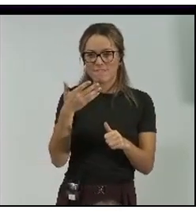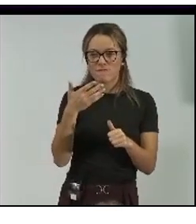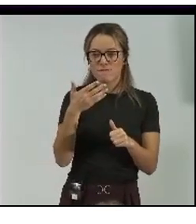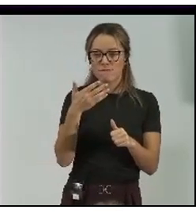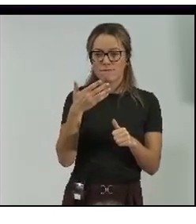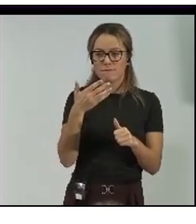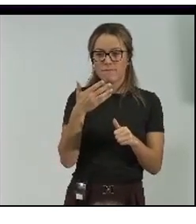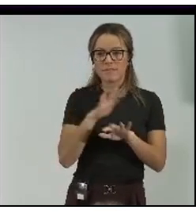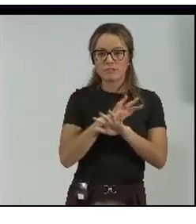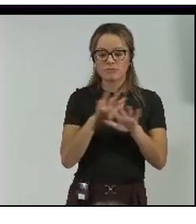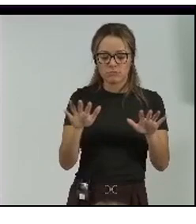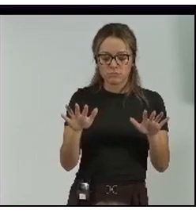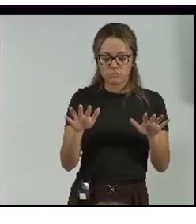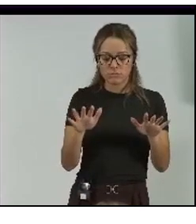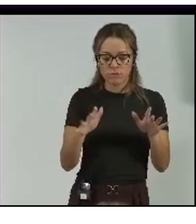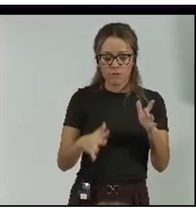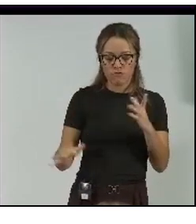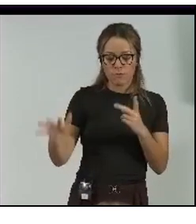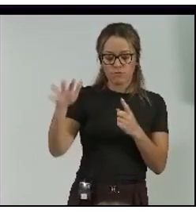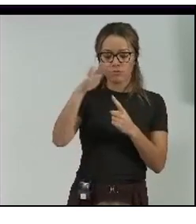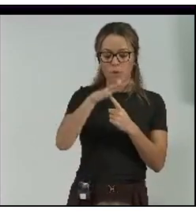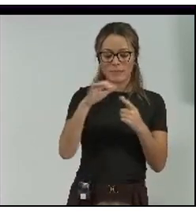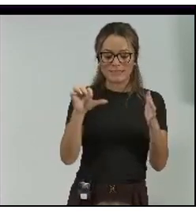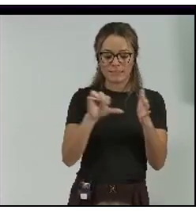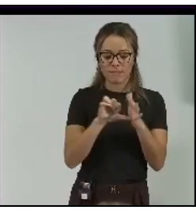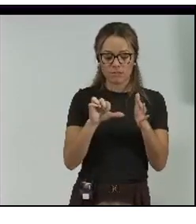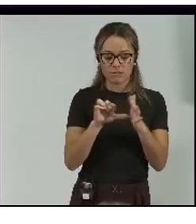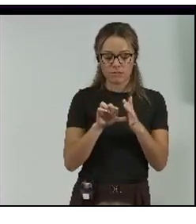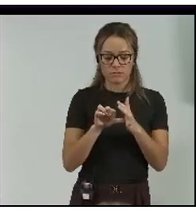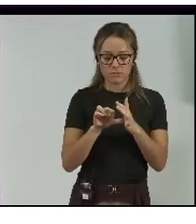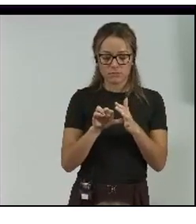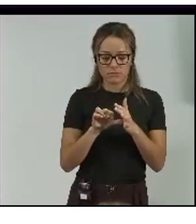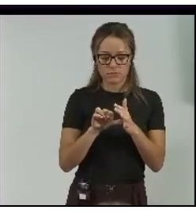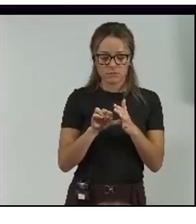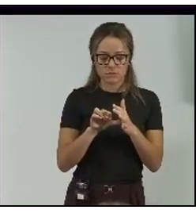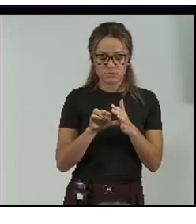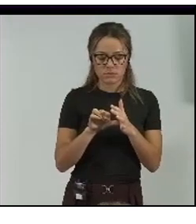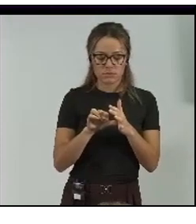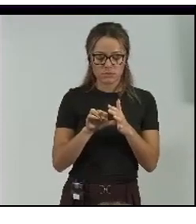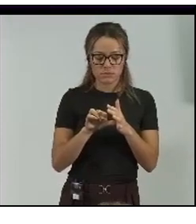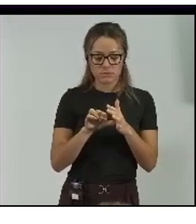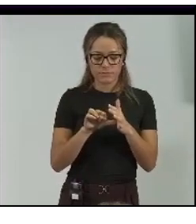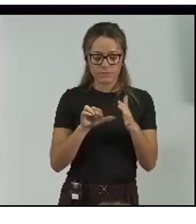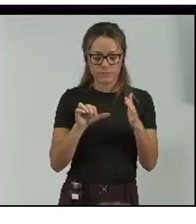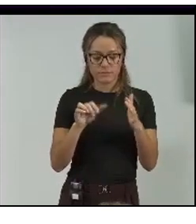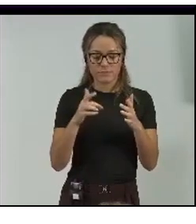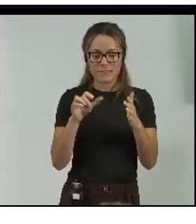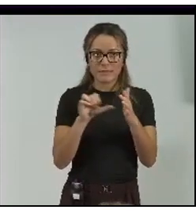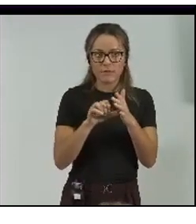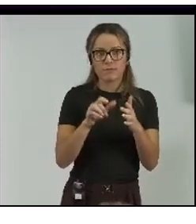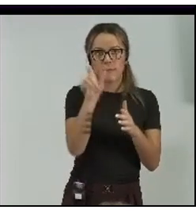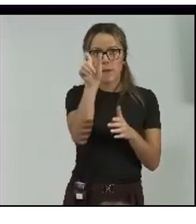I think it's really key to have somebody who's a centralised point, point of focus, I think,